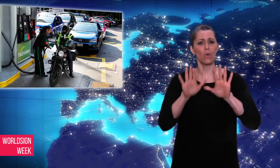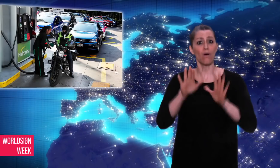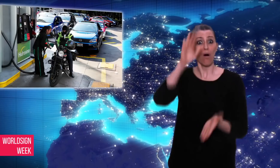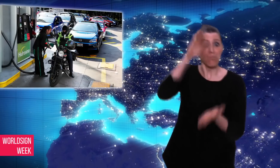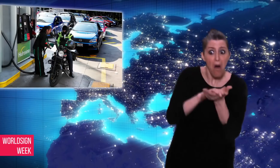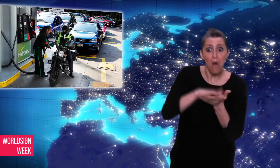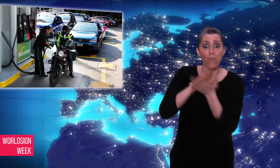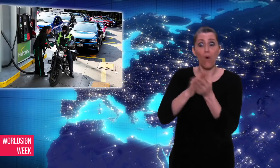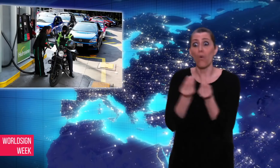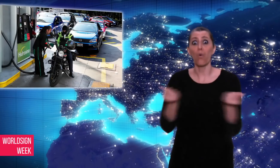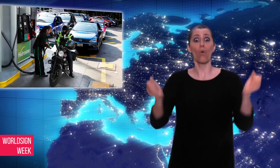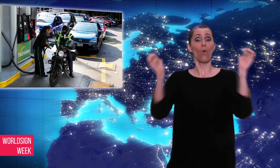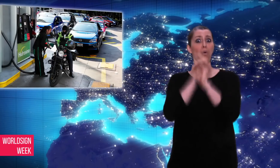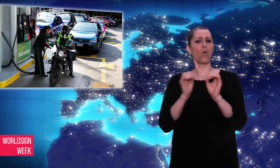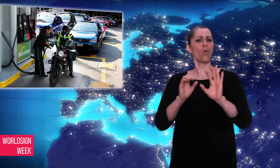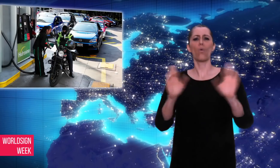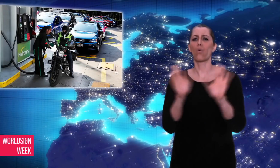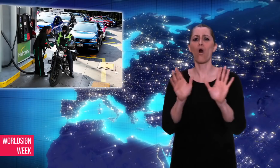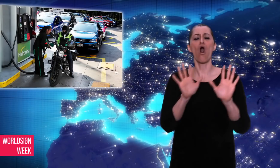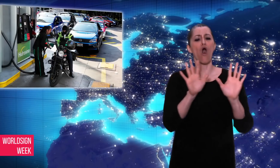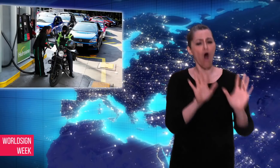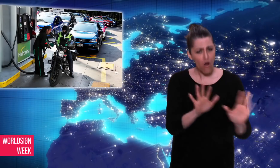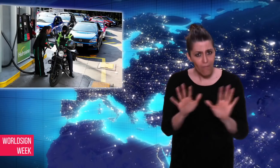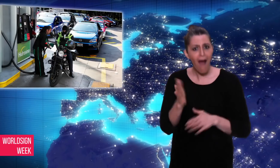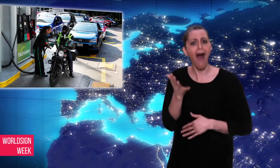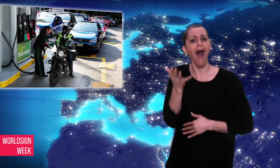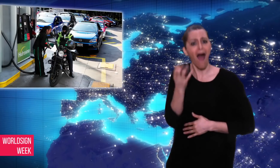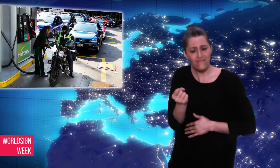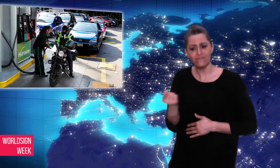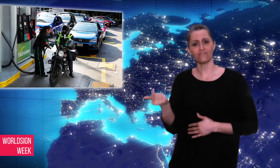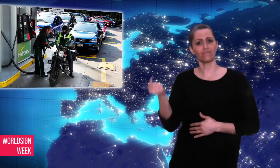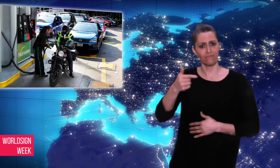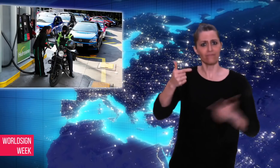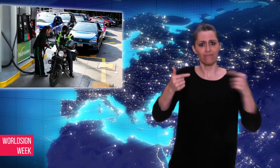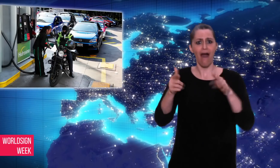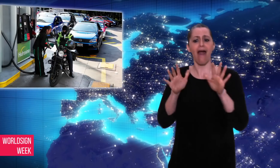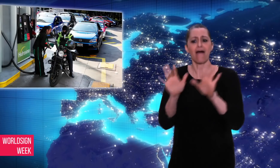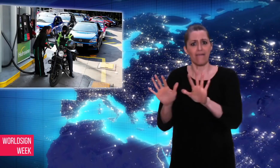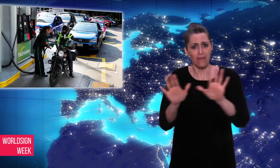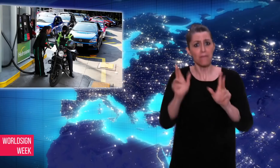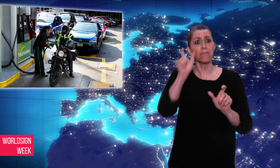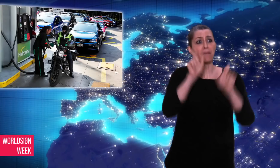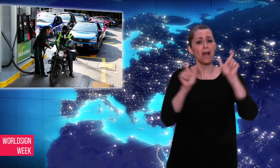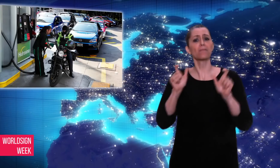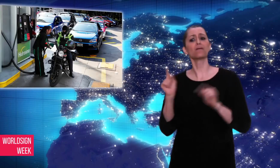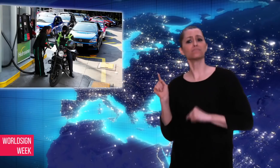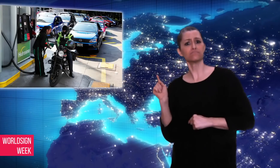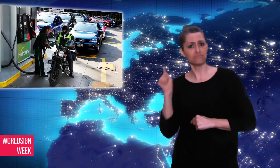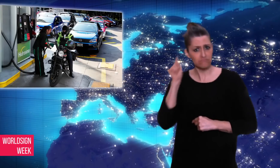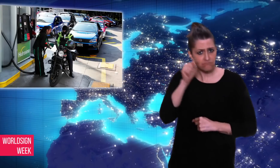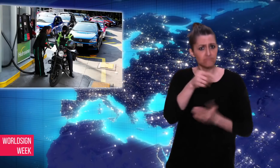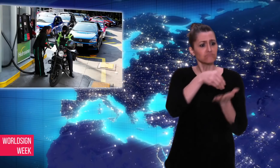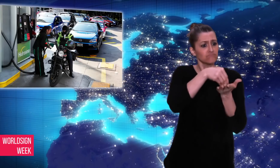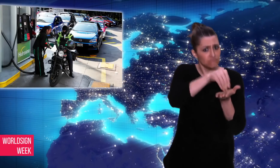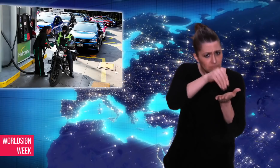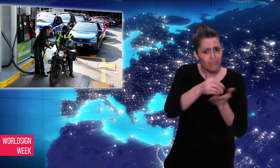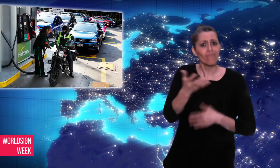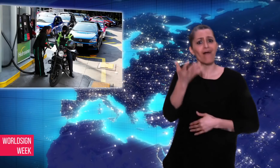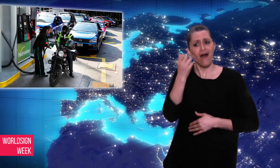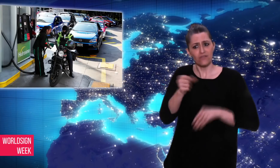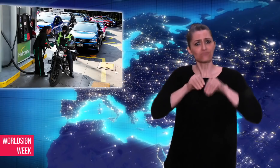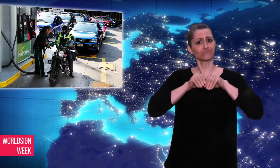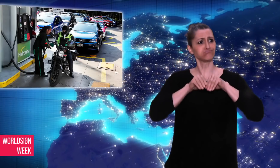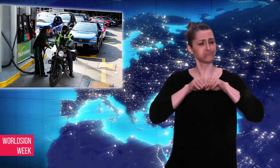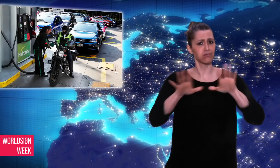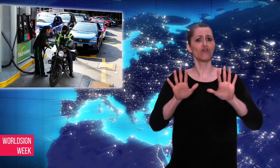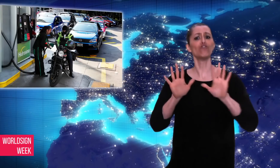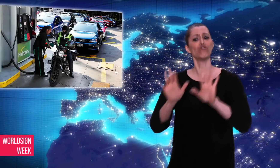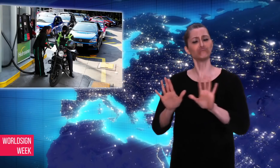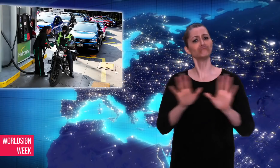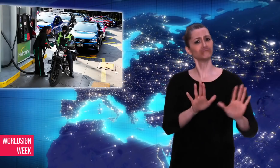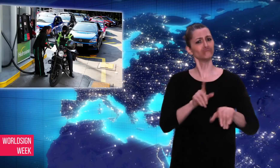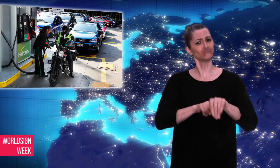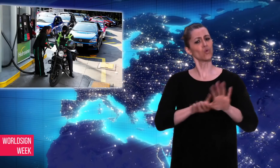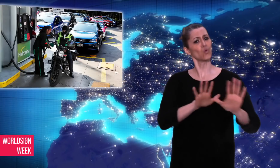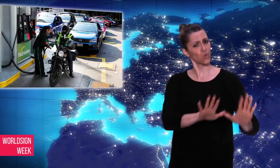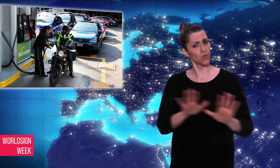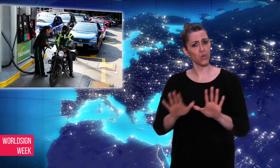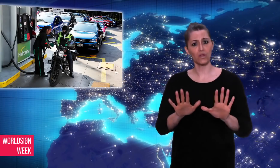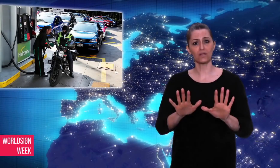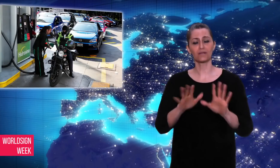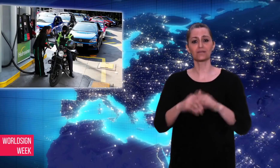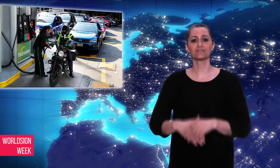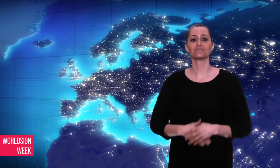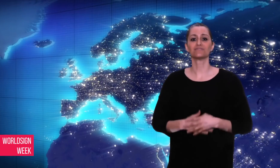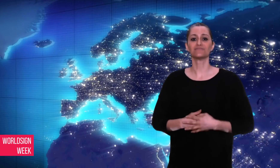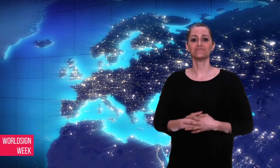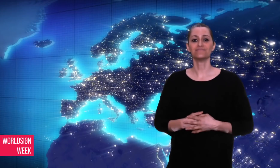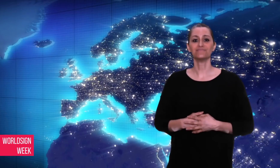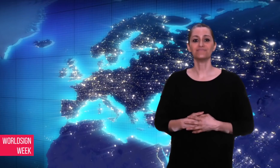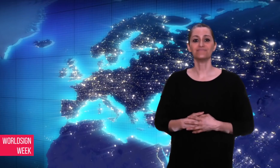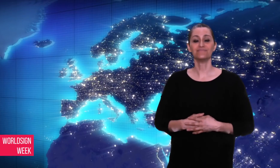there are enough fuel for distribution.